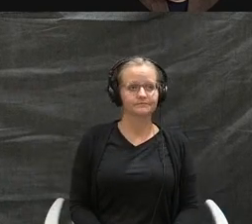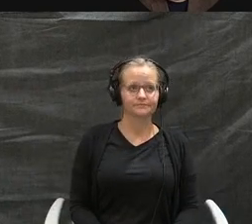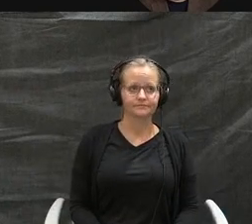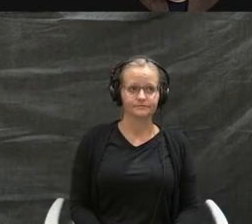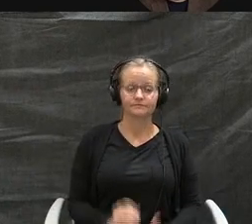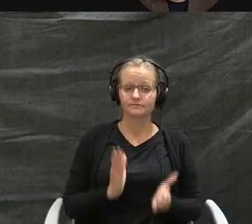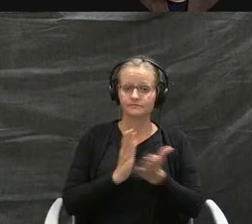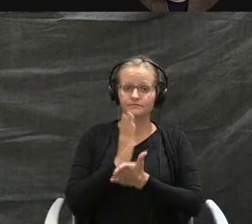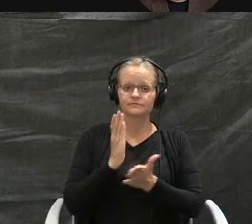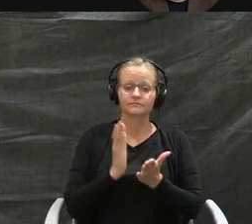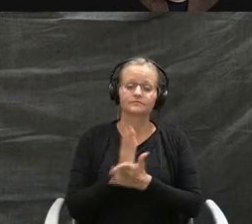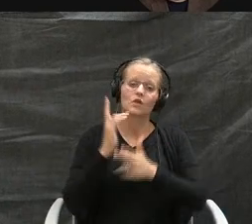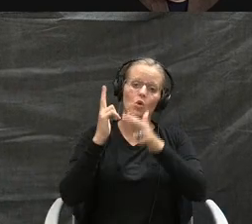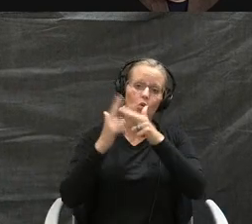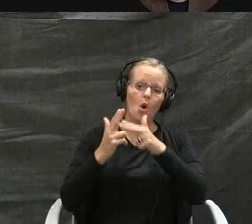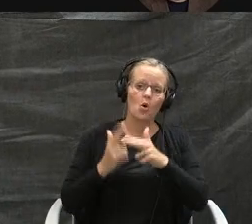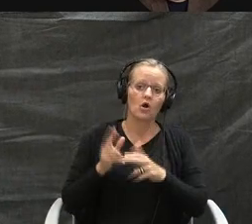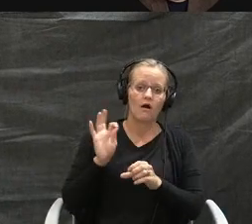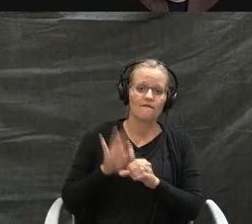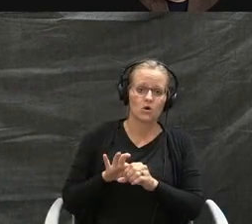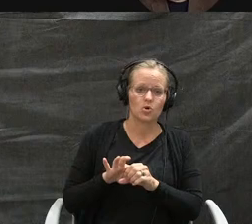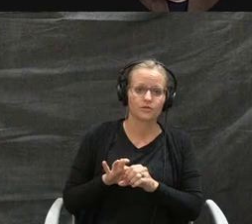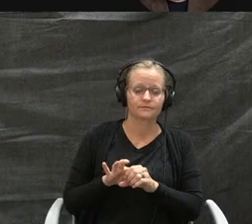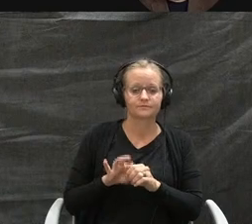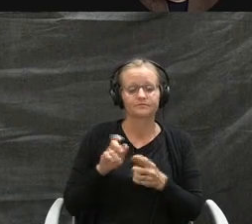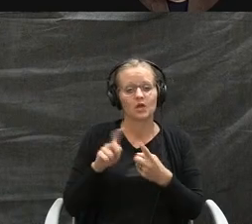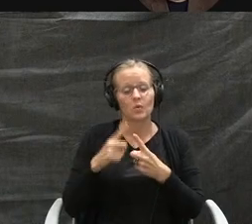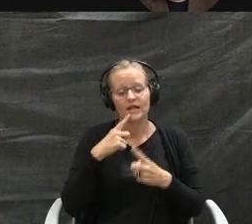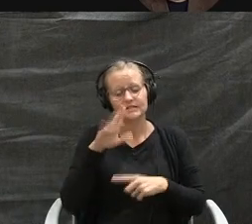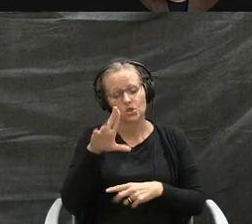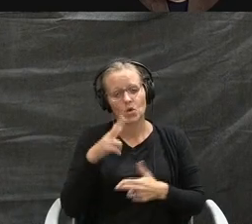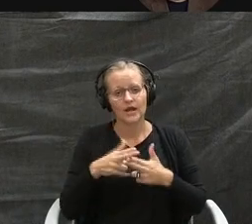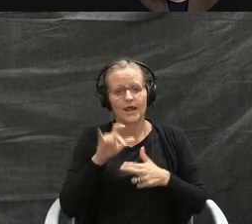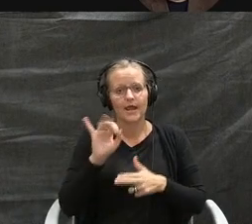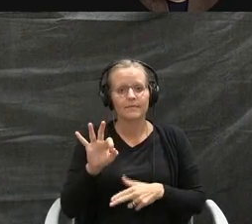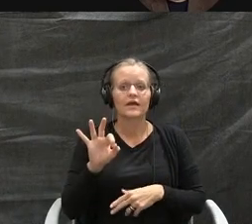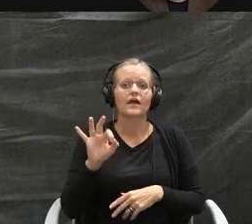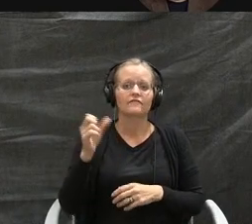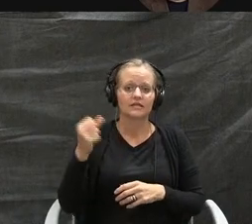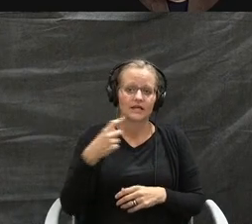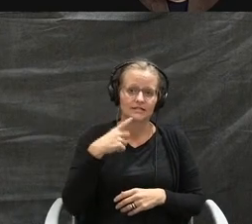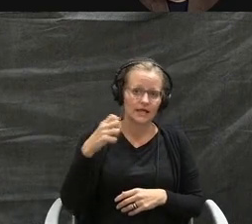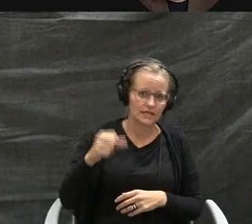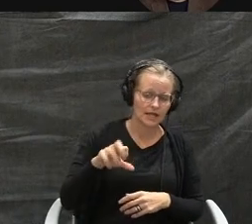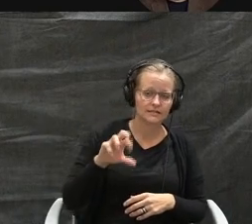call vote. When I call your name if in favor, please say I oppose any board member. Ambrose and.